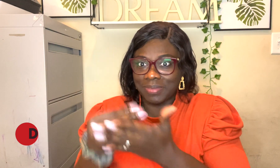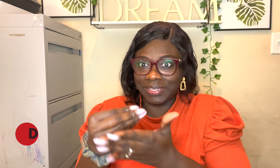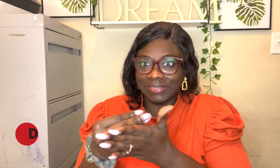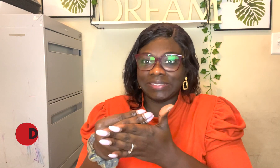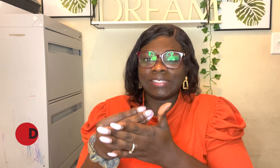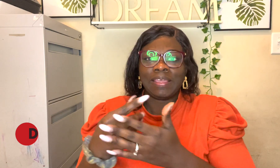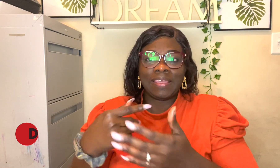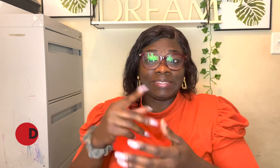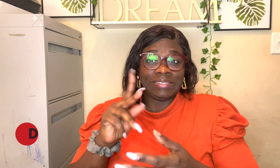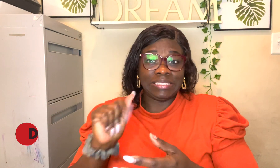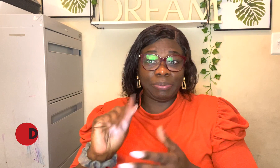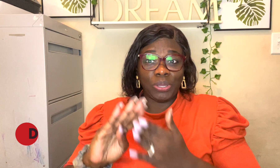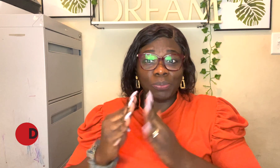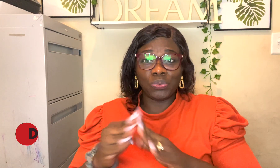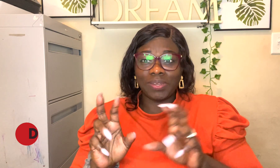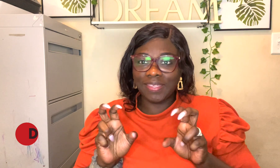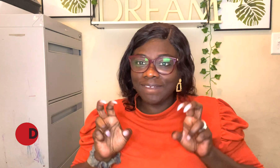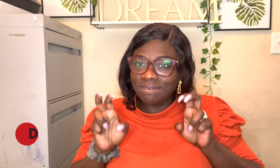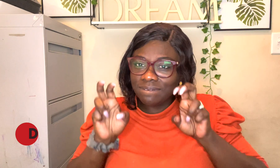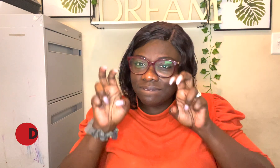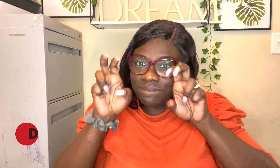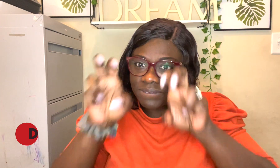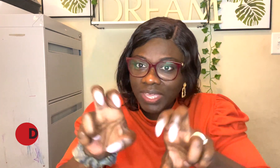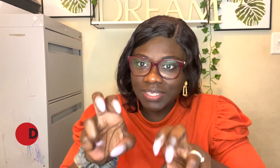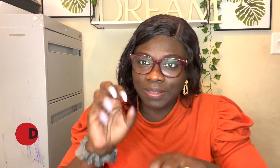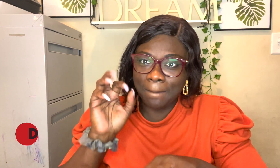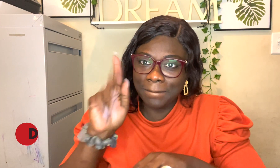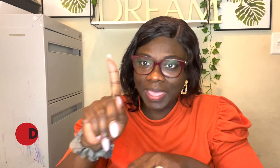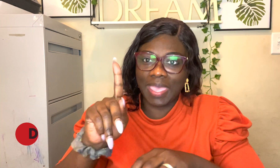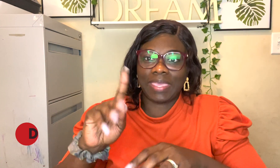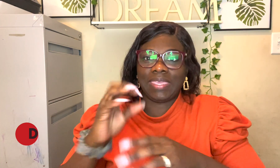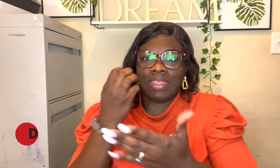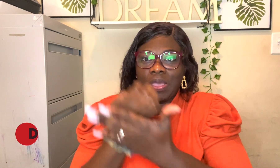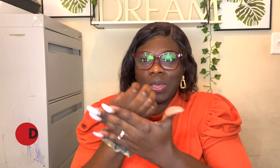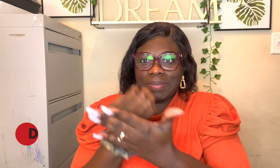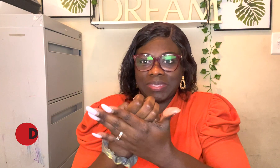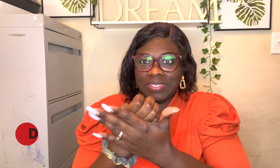into the economy. With this money we would for once not be living